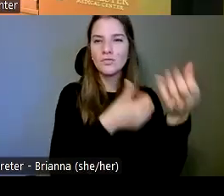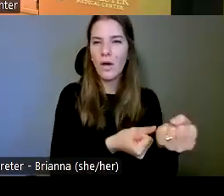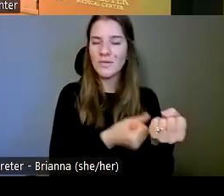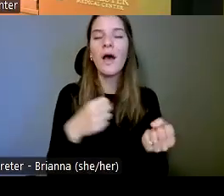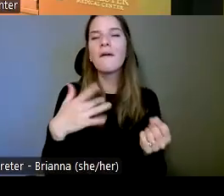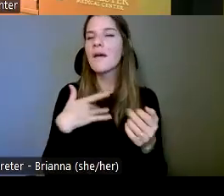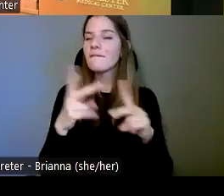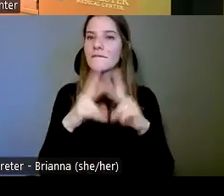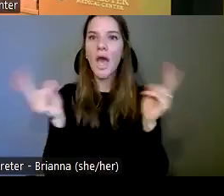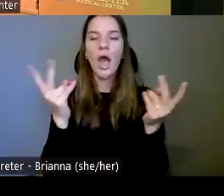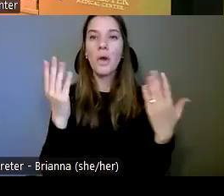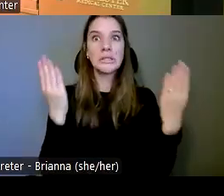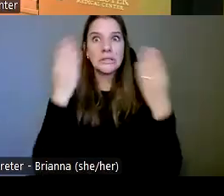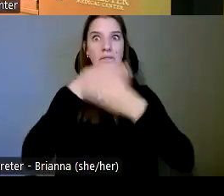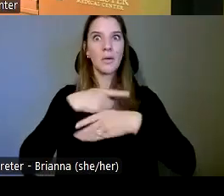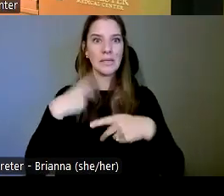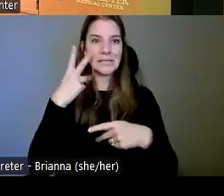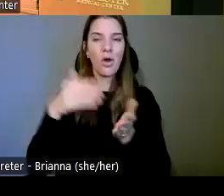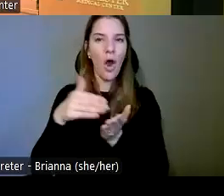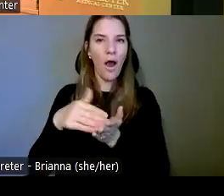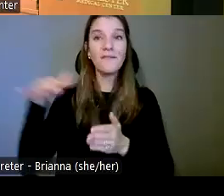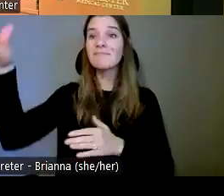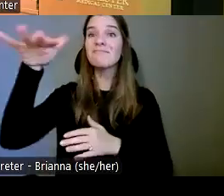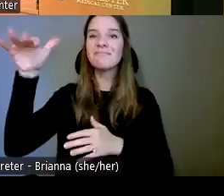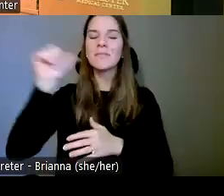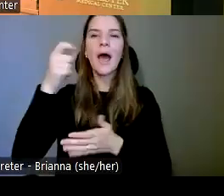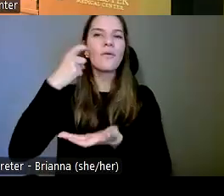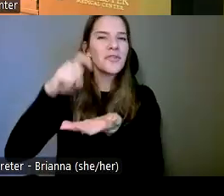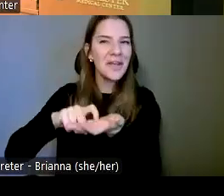thing that I've just seen so often that people aren't really looking at. So, those are, I guess,